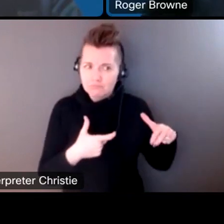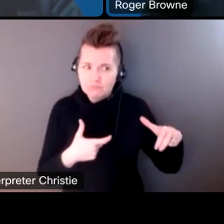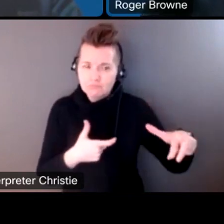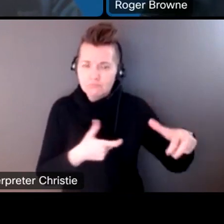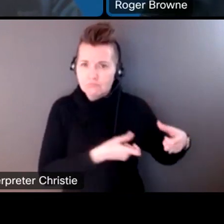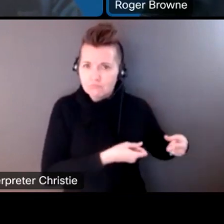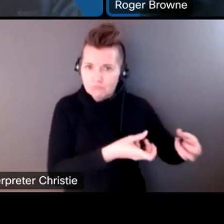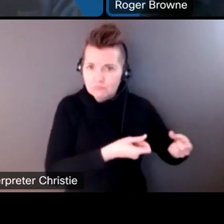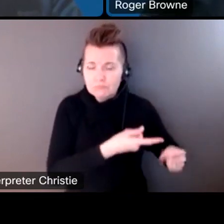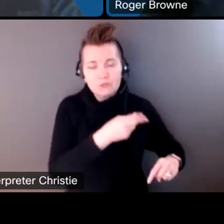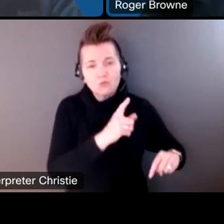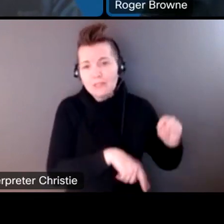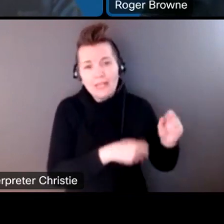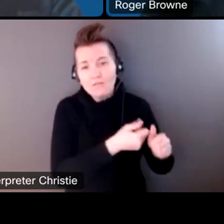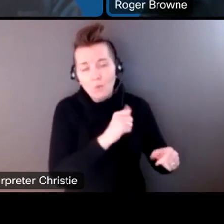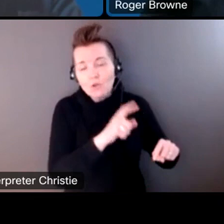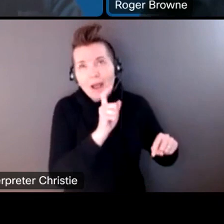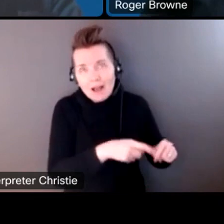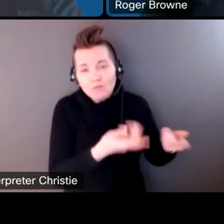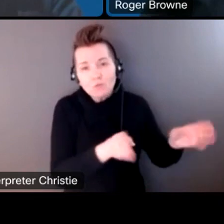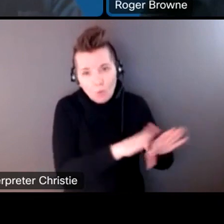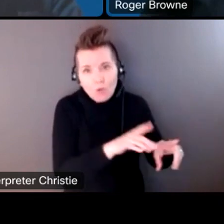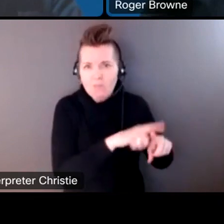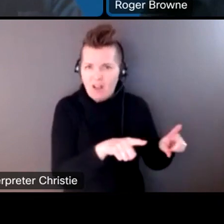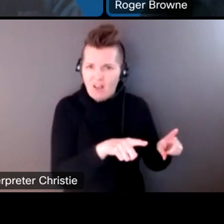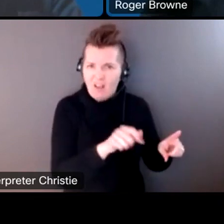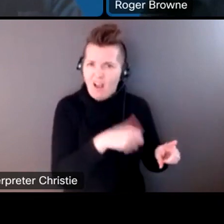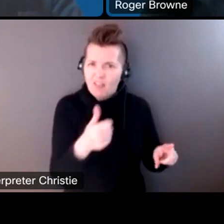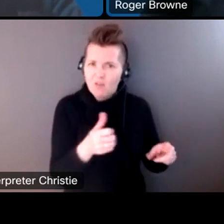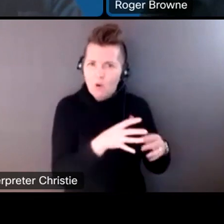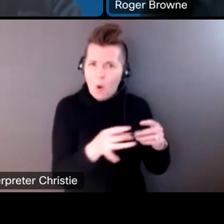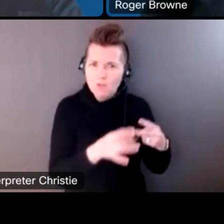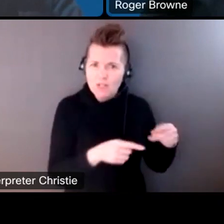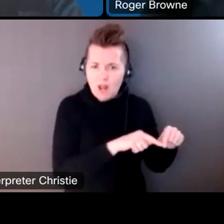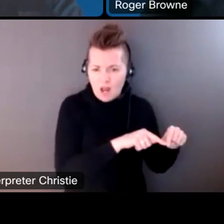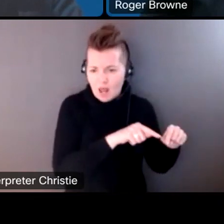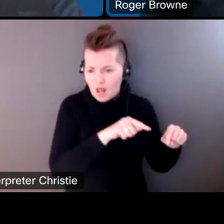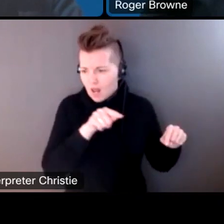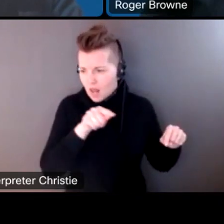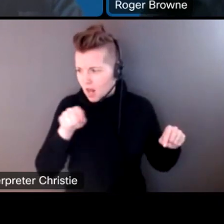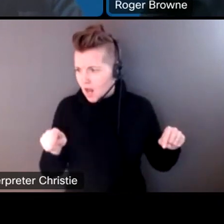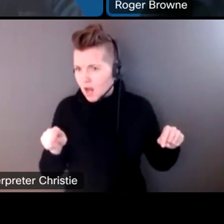Sometimes the alternative is to send people across the street on Queens Way to go around,